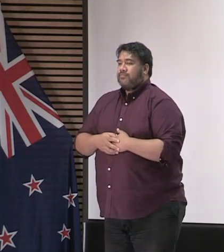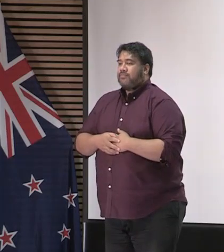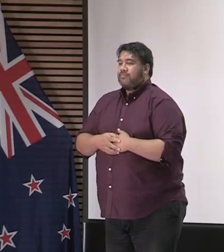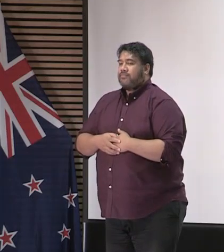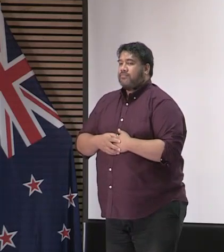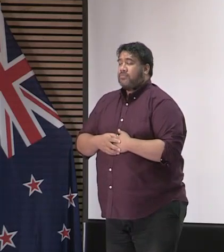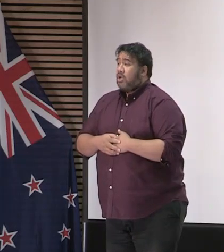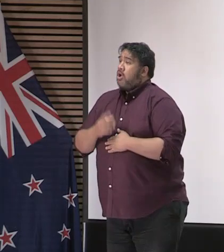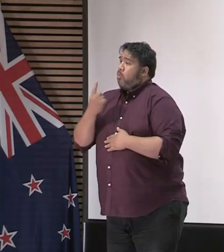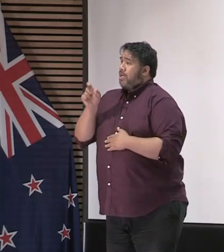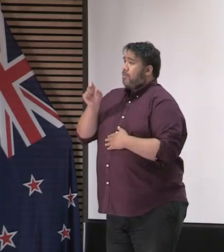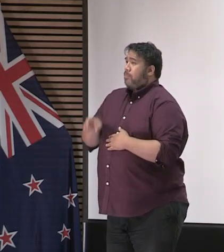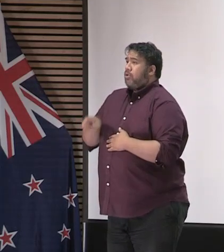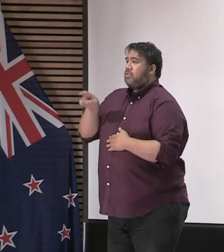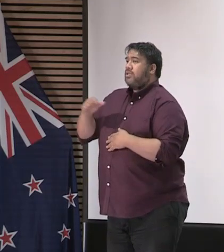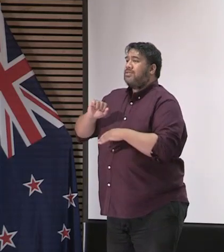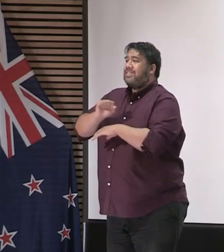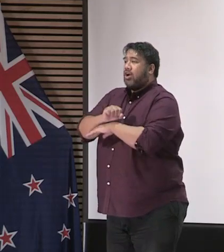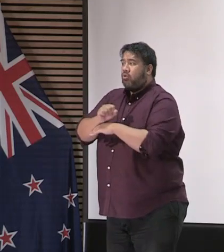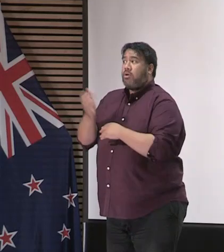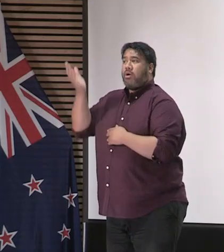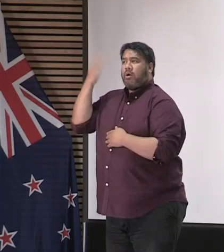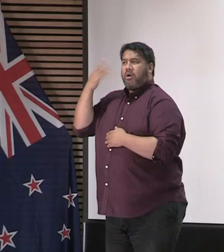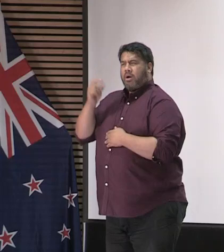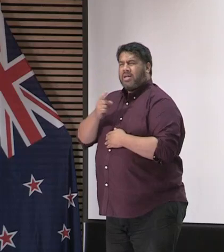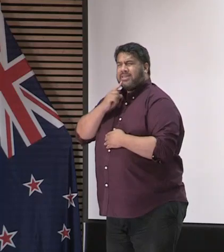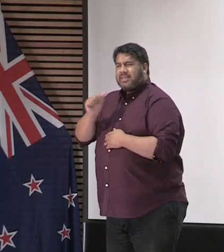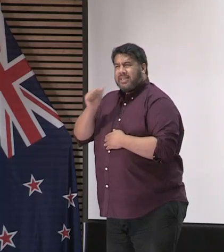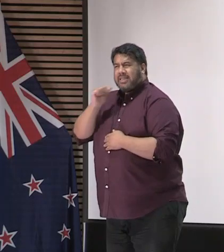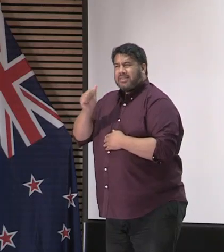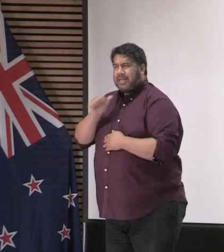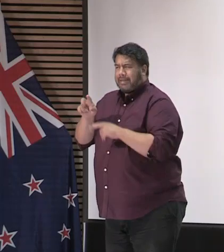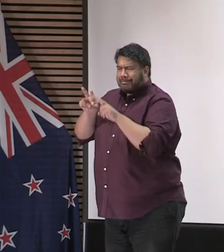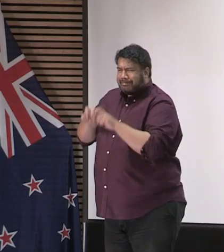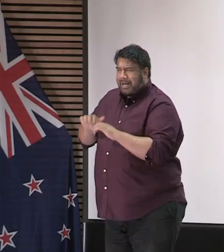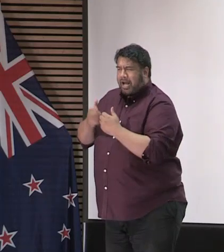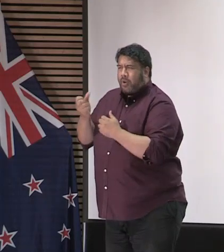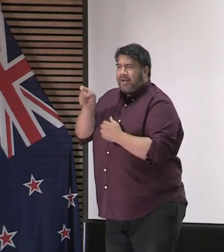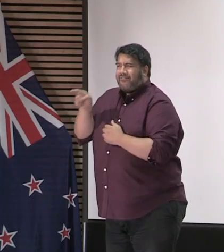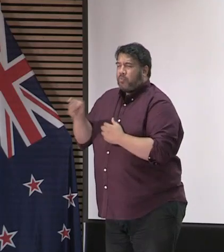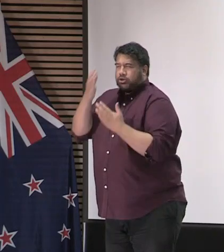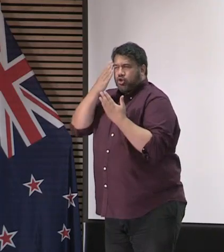investigation, since 1 April, we have just those two cases. I mentioned one yesterday.